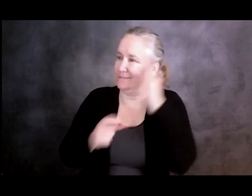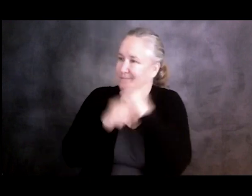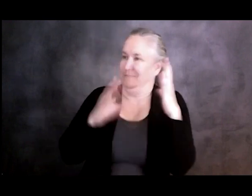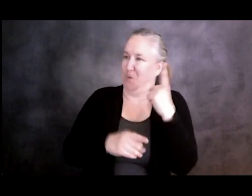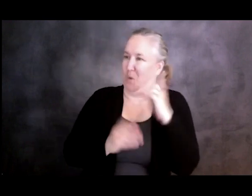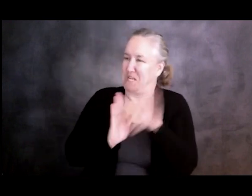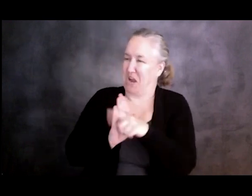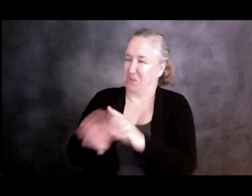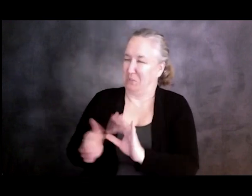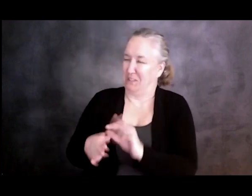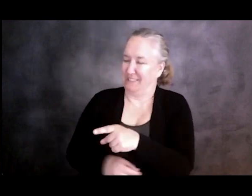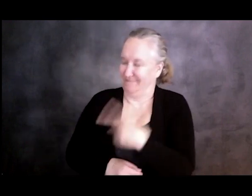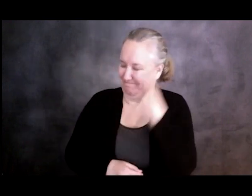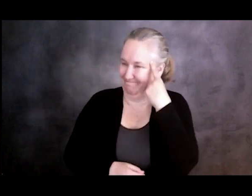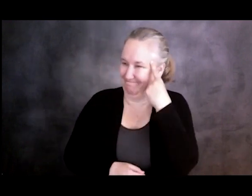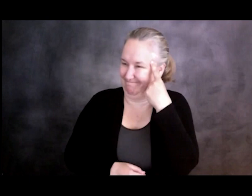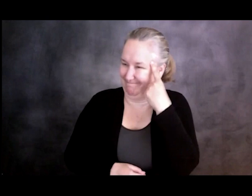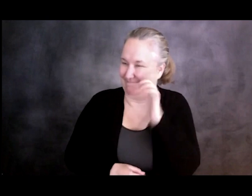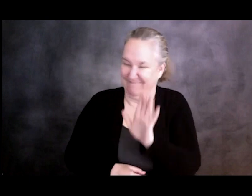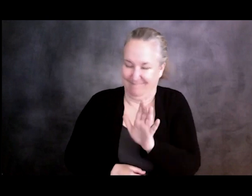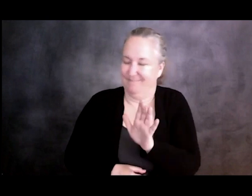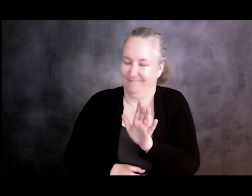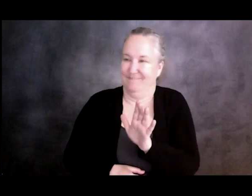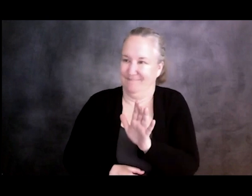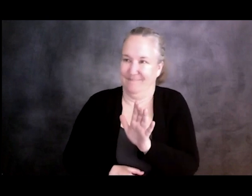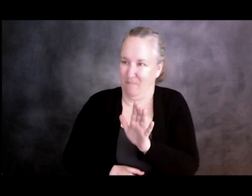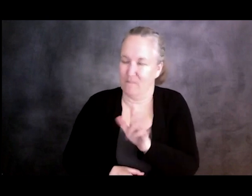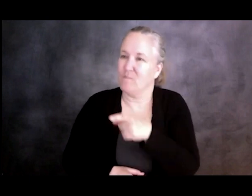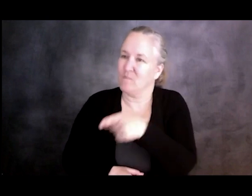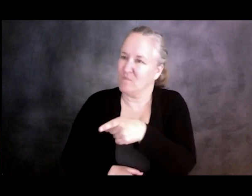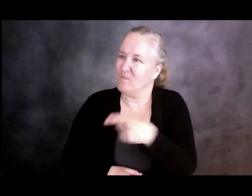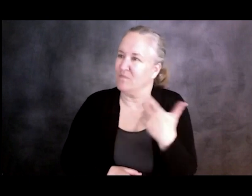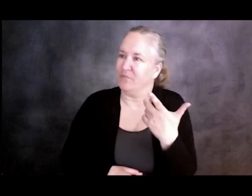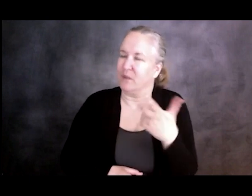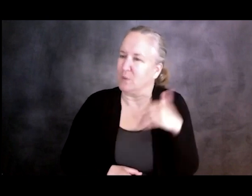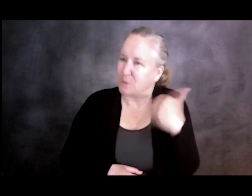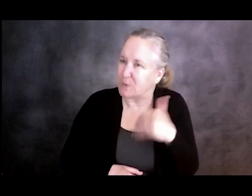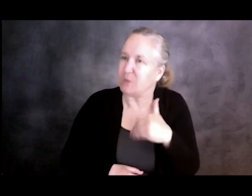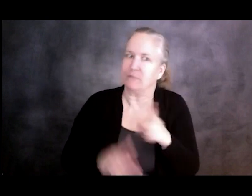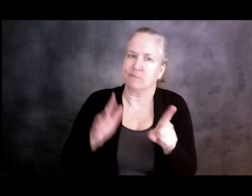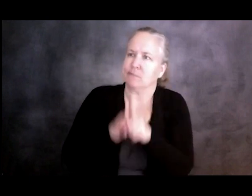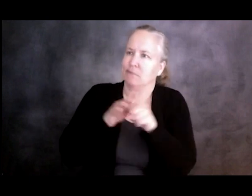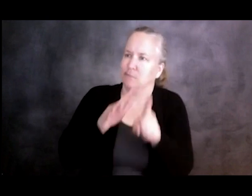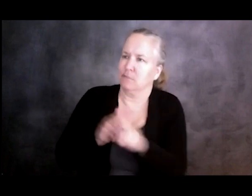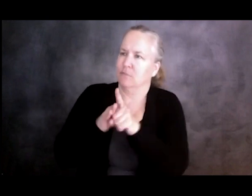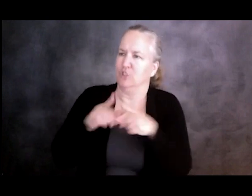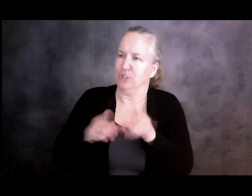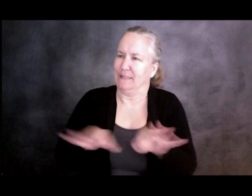talking and the spectacular appearance that he has at these key moments. Yeah, it is thrilling.